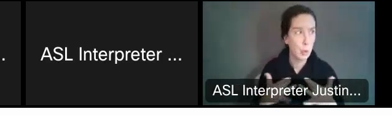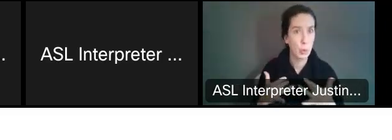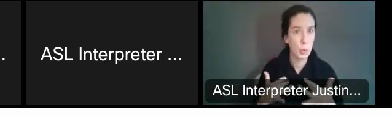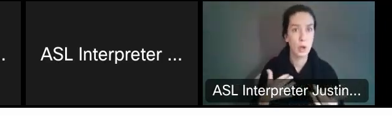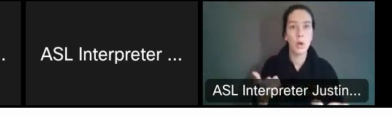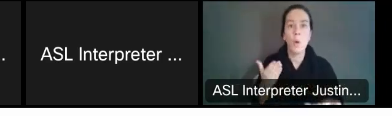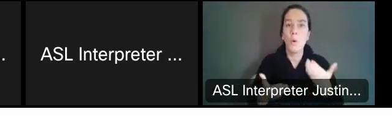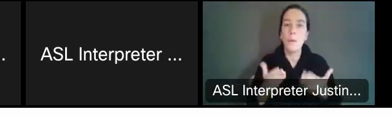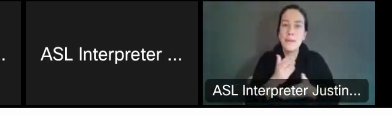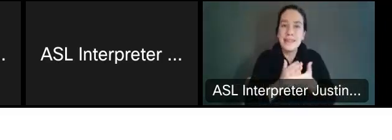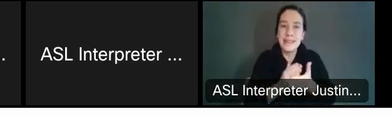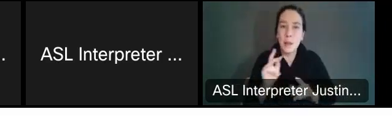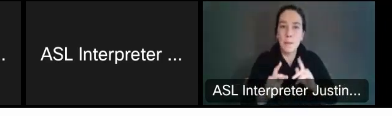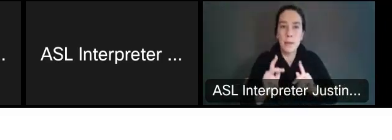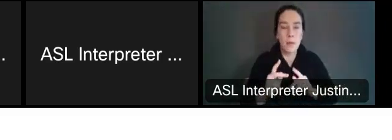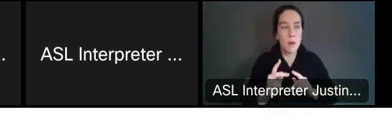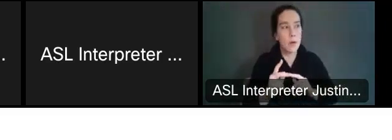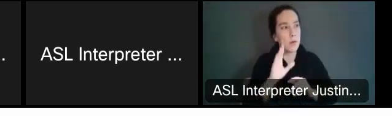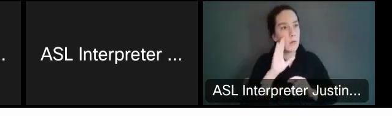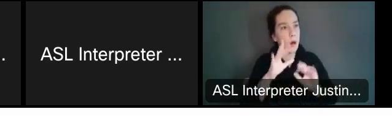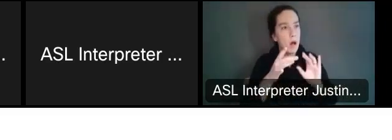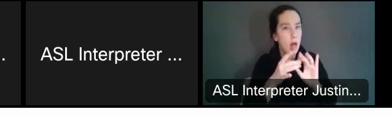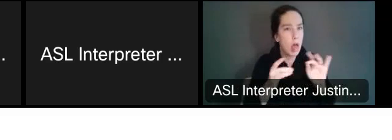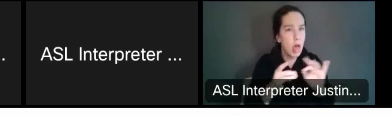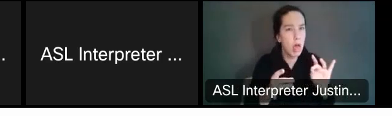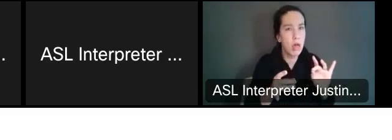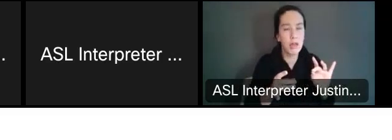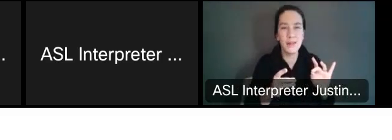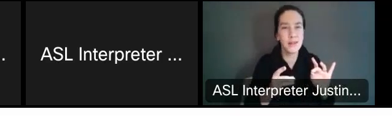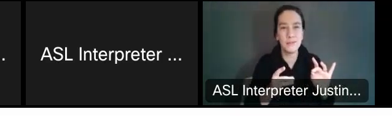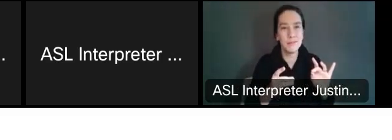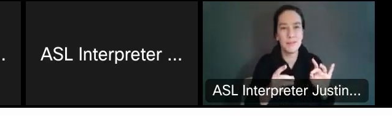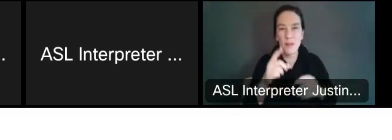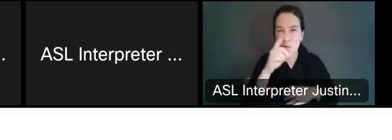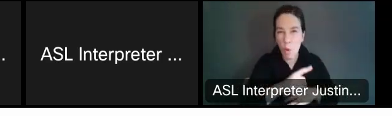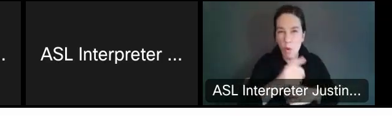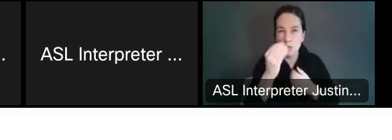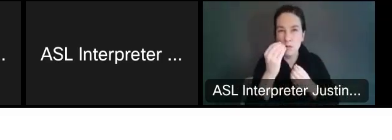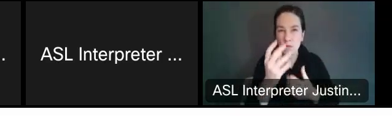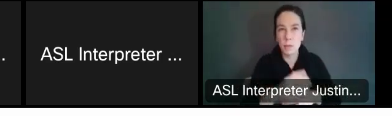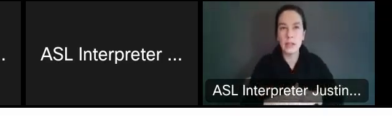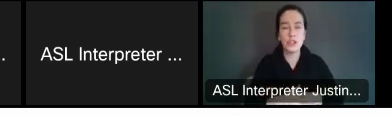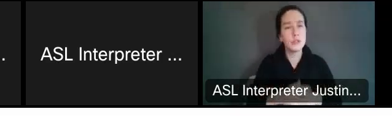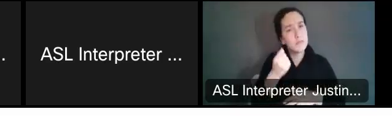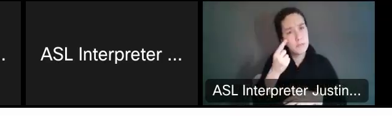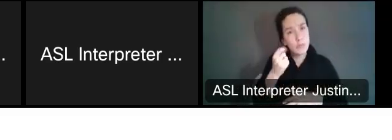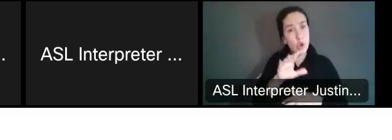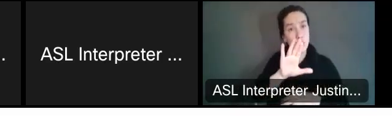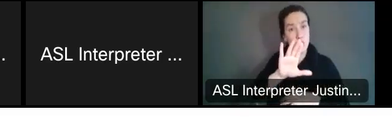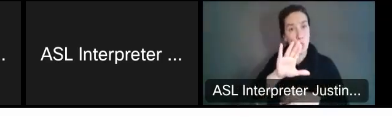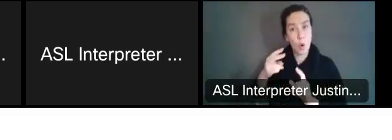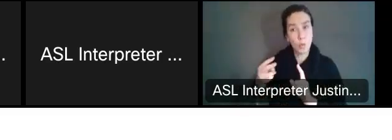We encourage you in these situations to stay home, acknowledge people's concerns with statements such as I understand.